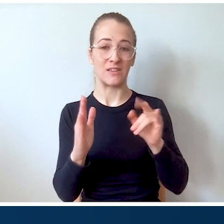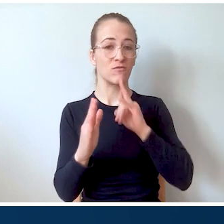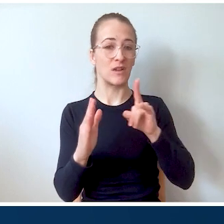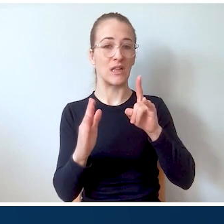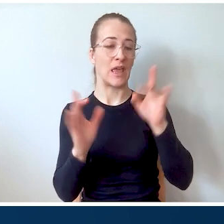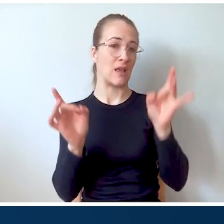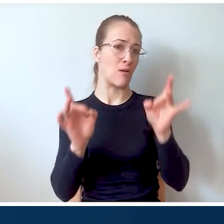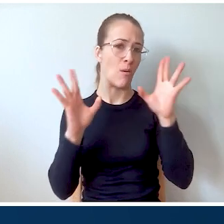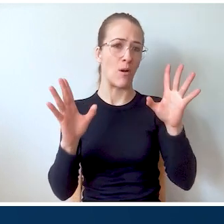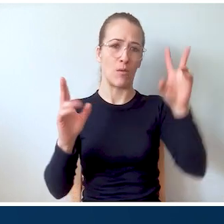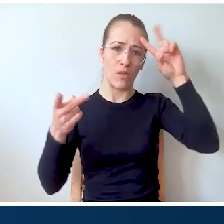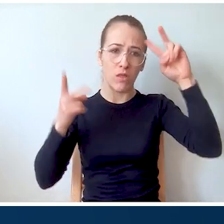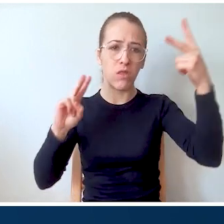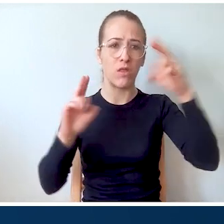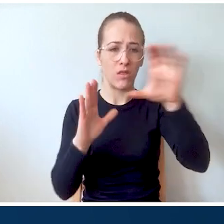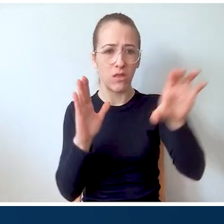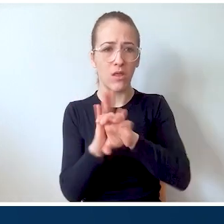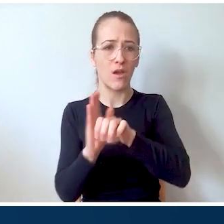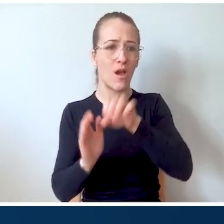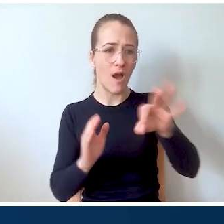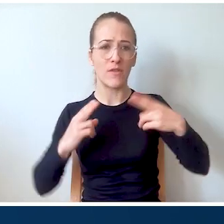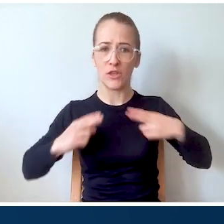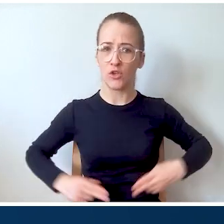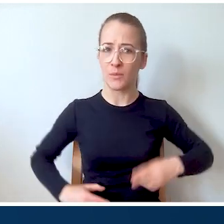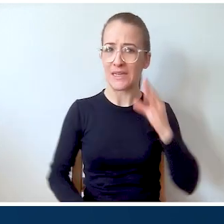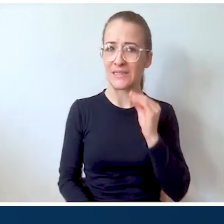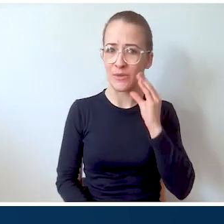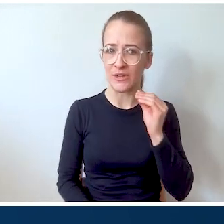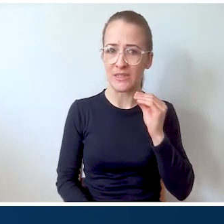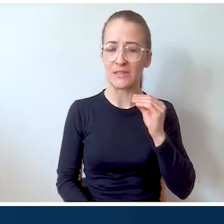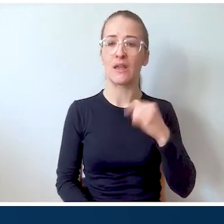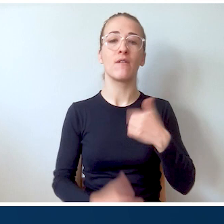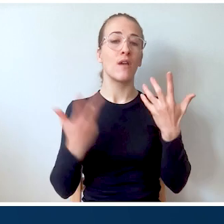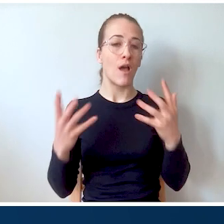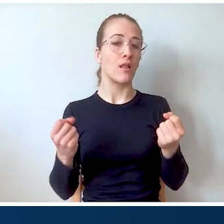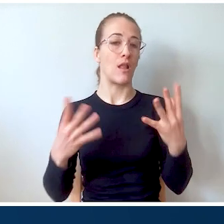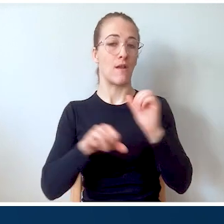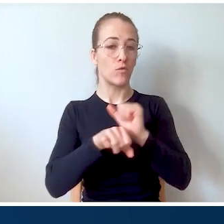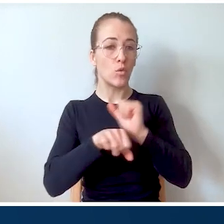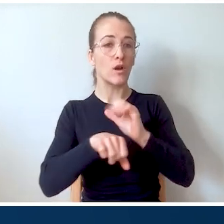of the nature of the human experience. So I've done a lot of work on the concept of hope